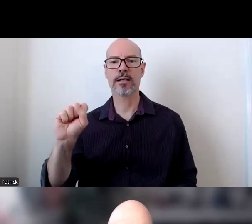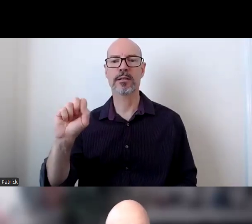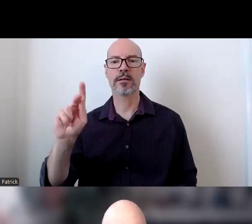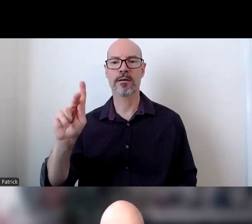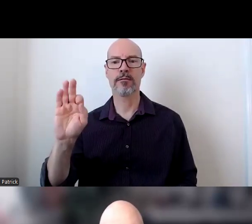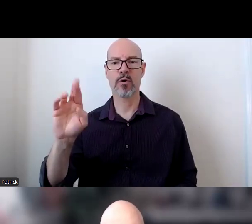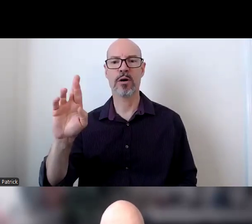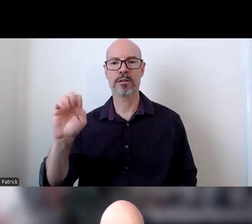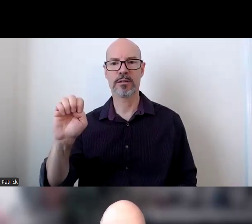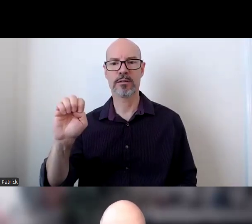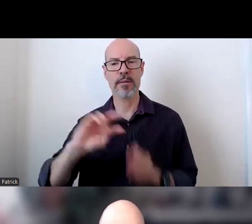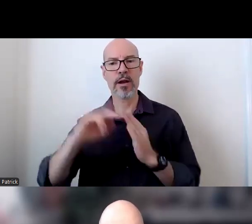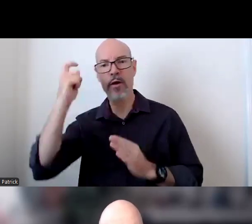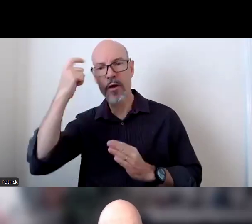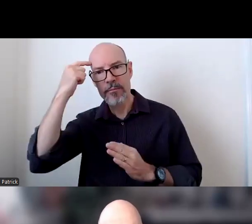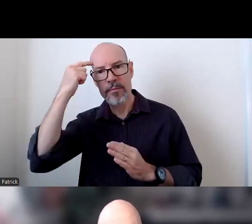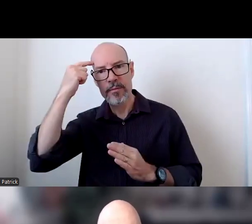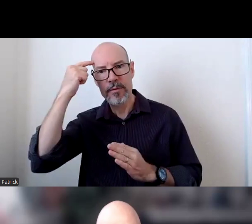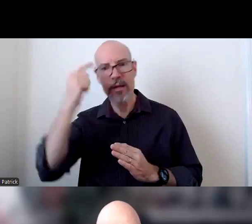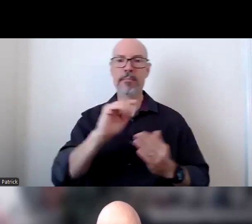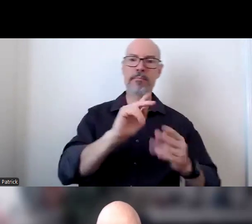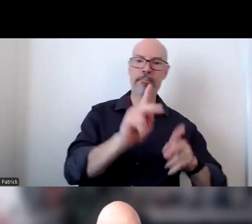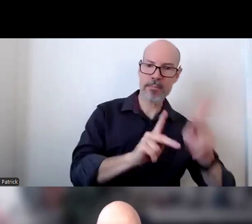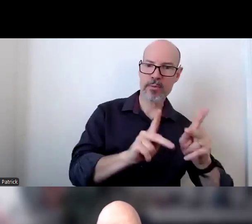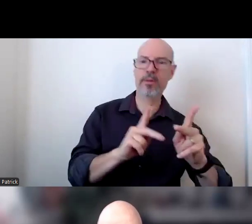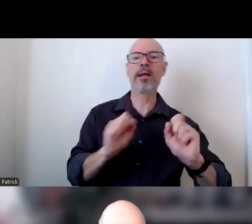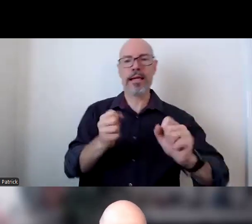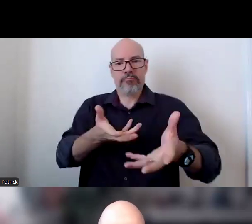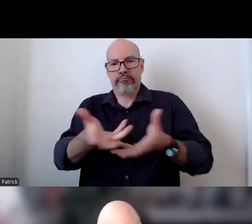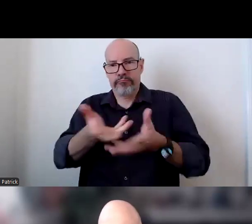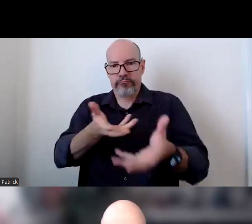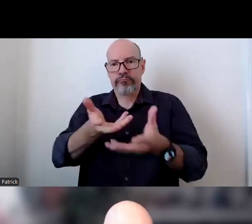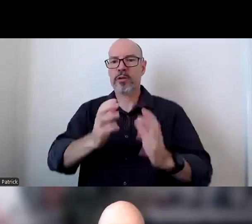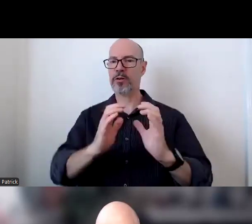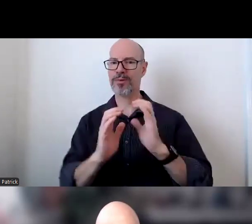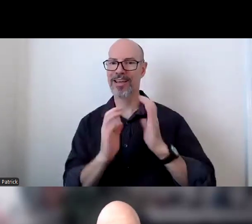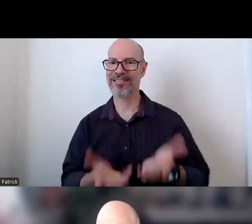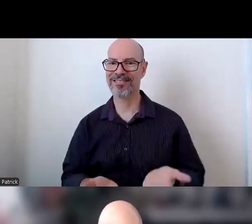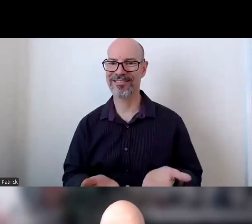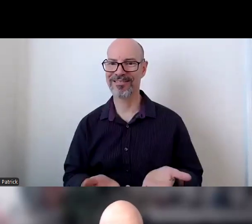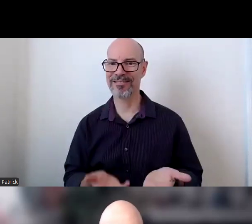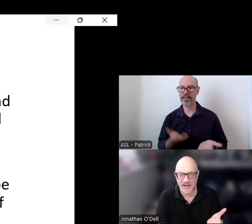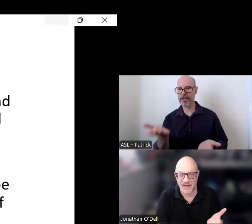So individuals with disabilities can bring to state government, these are our issues. And the state government,